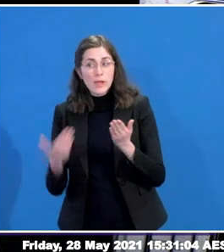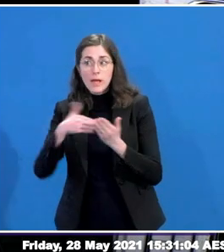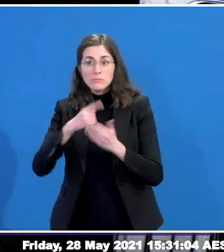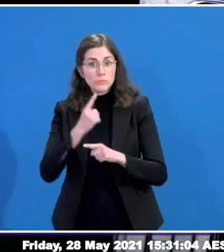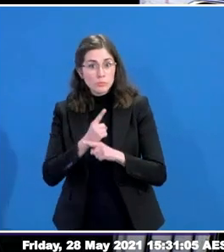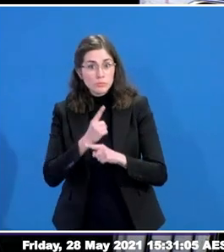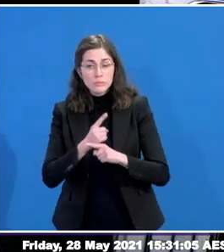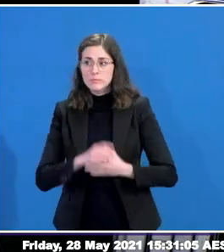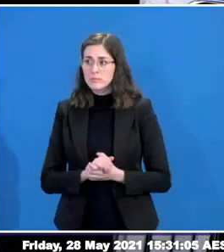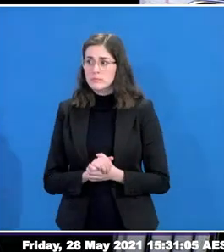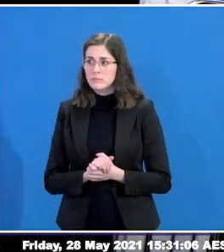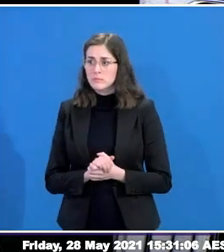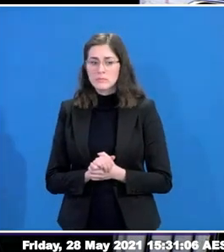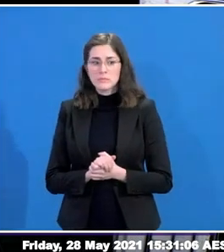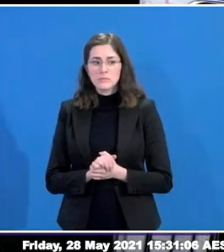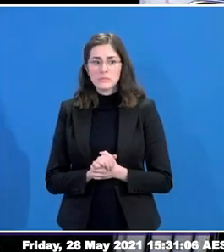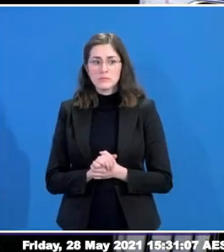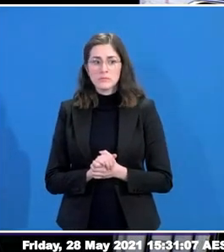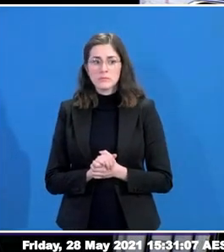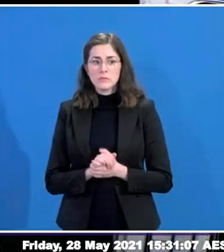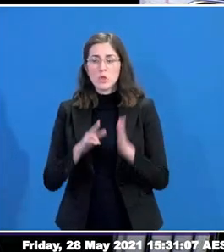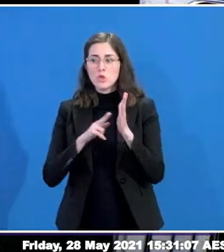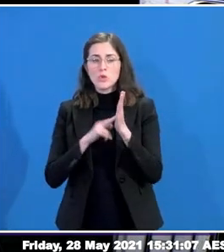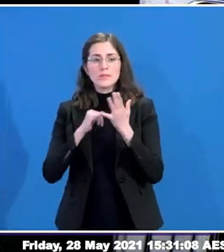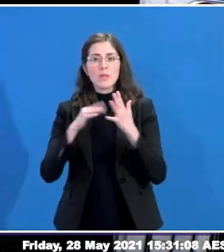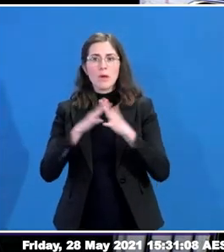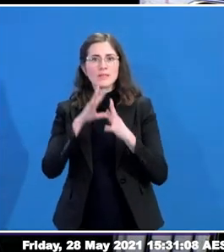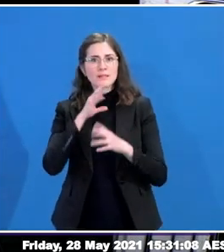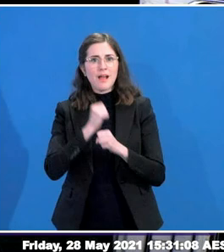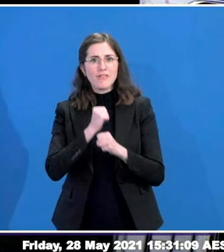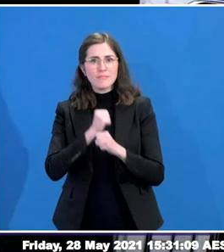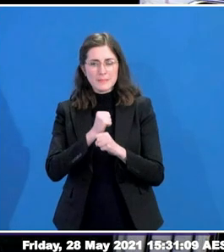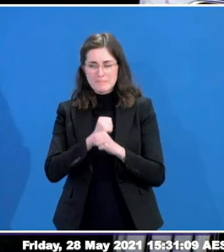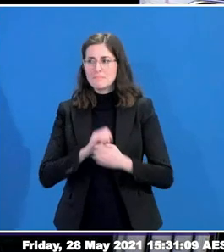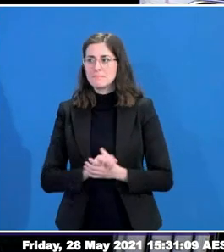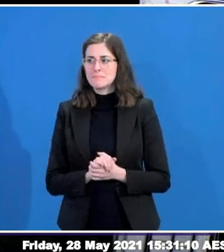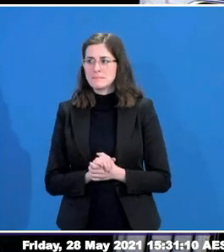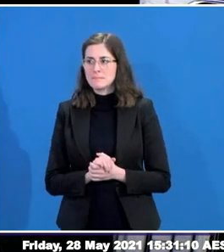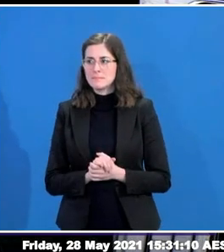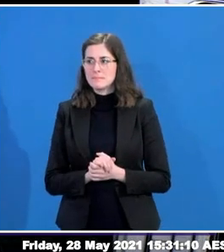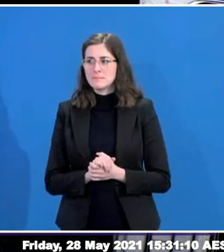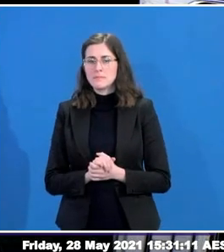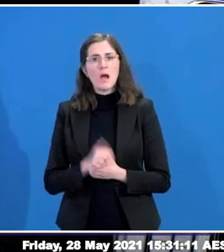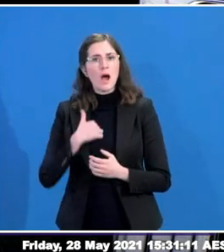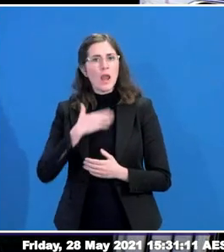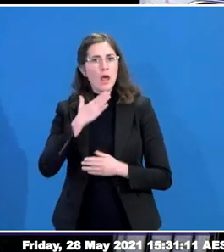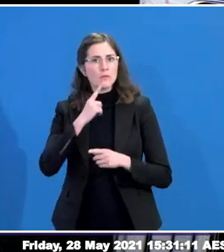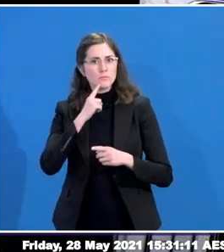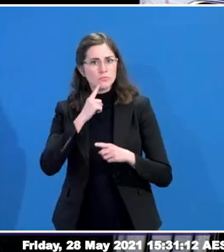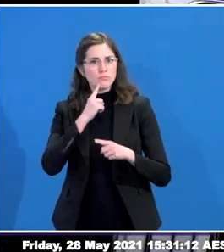Chair, NSW wishes to place on the record thanks